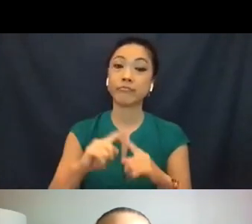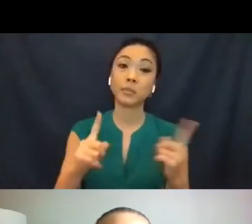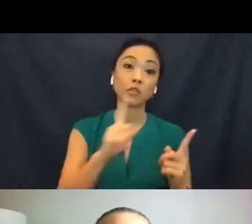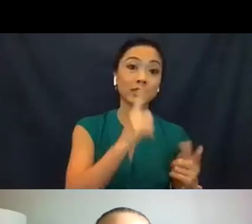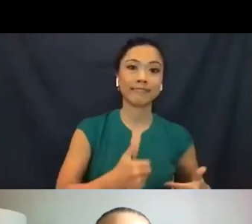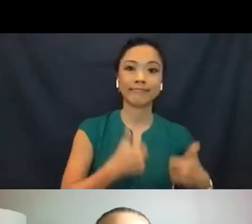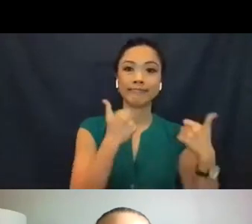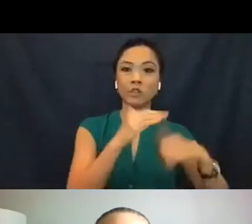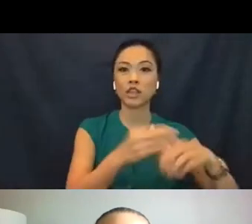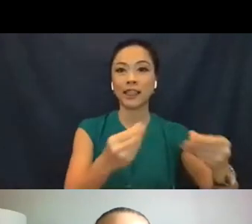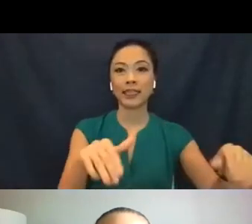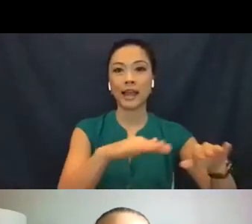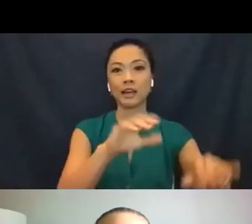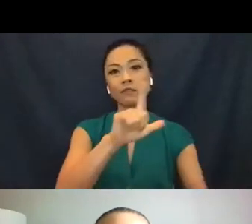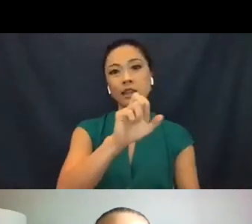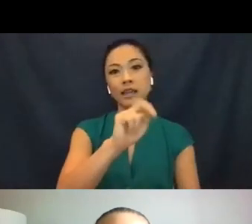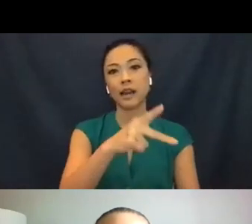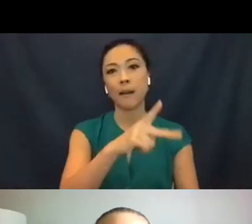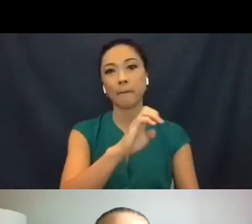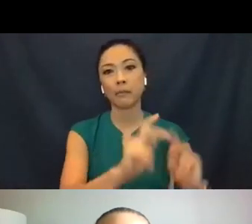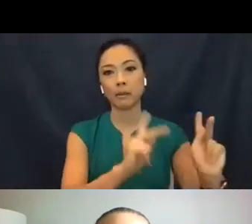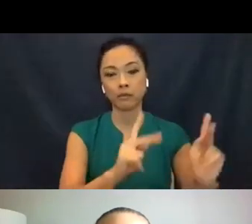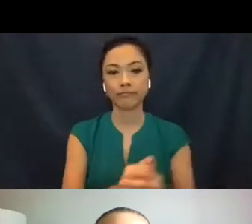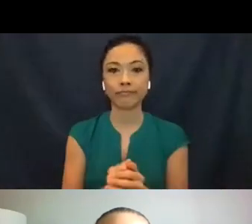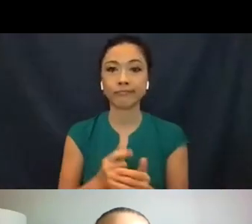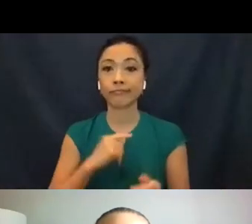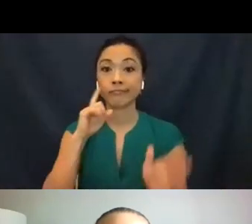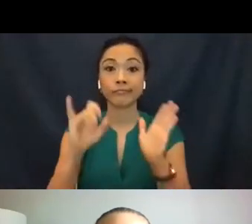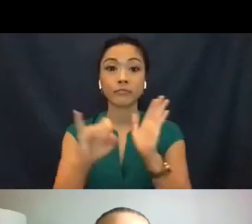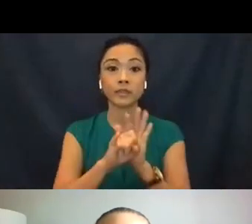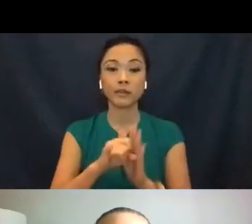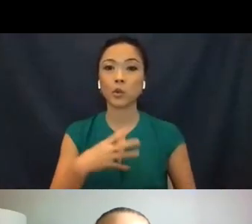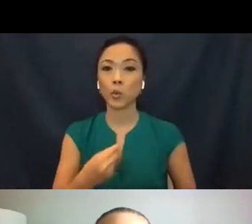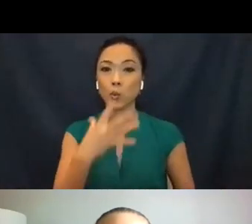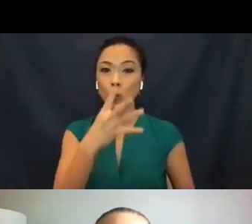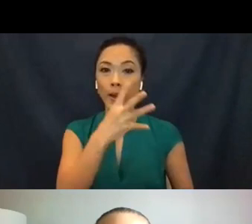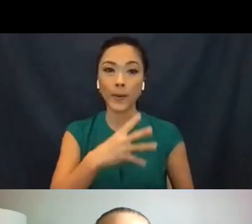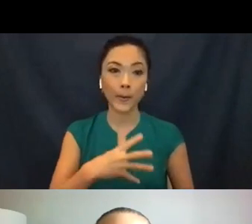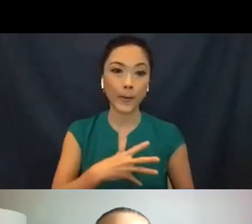a non-disabled white woman of European heritage with blonde hair and blue eyes. I'm in a large